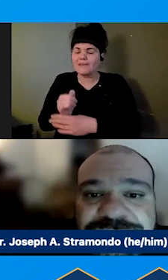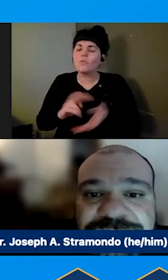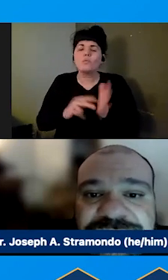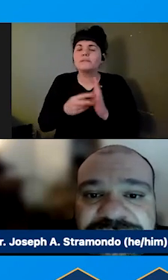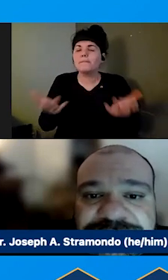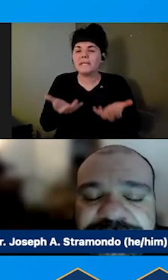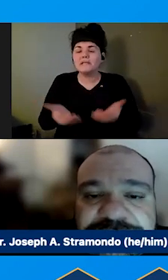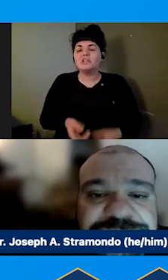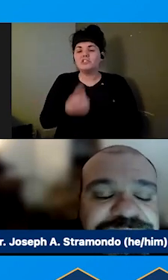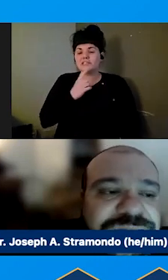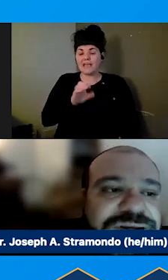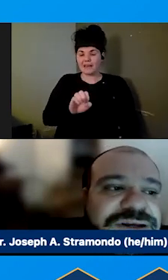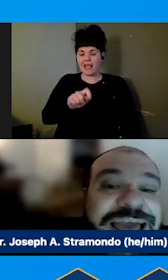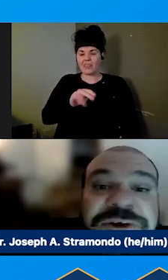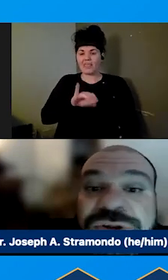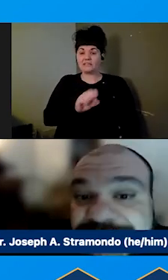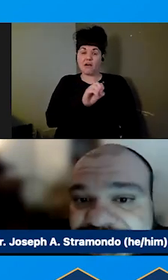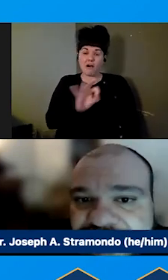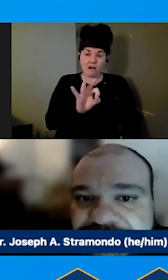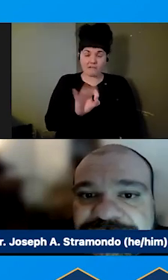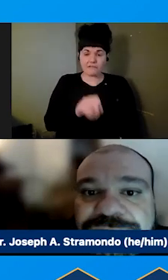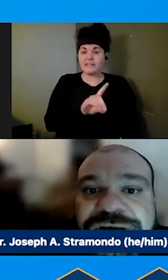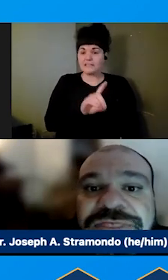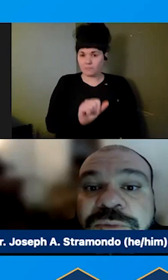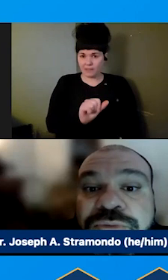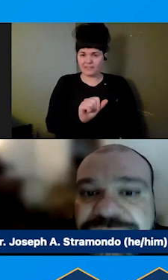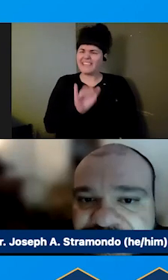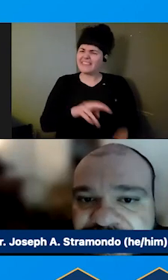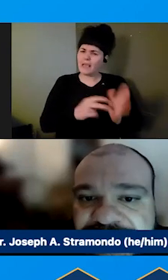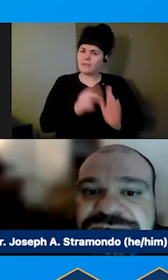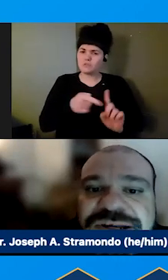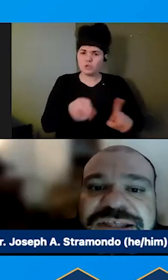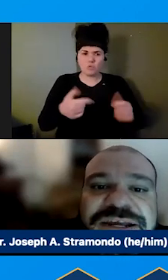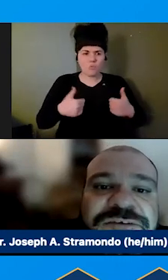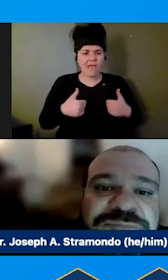disability is when you take sort of ethical systems or ethical